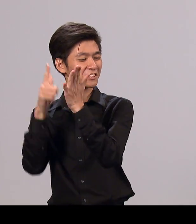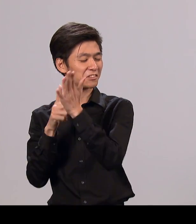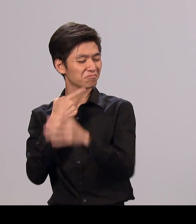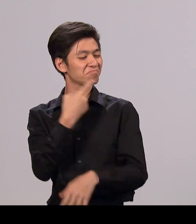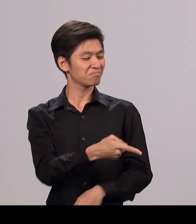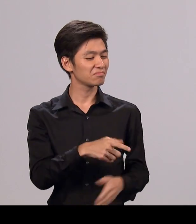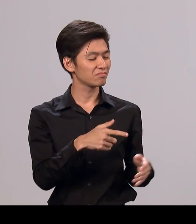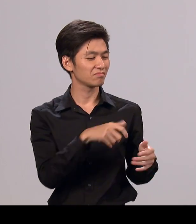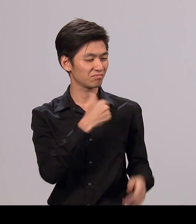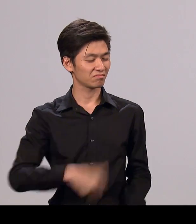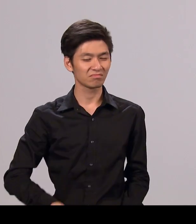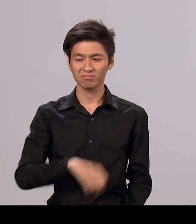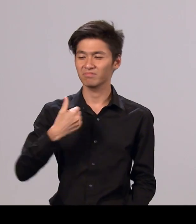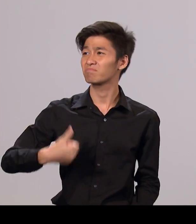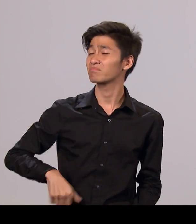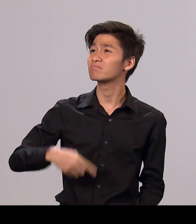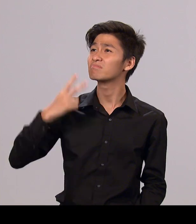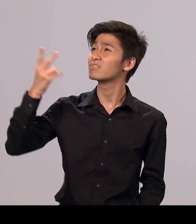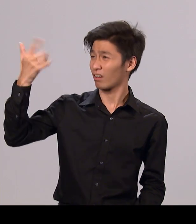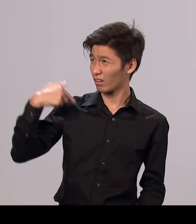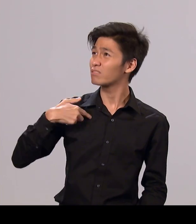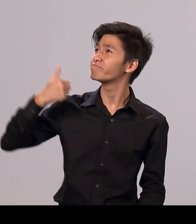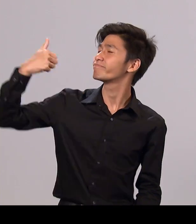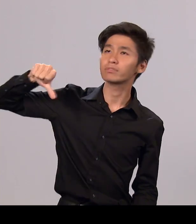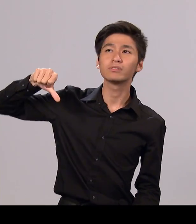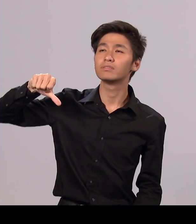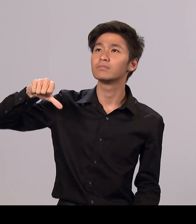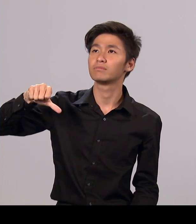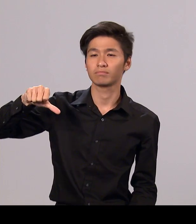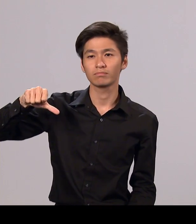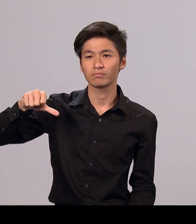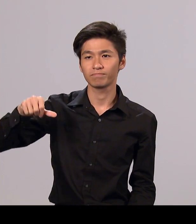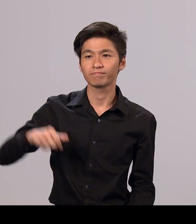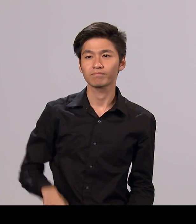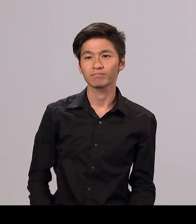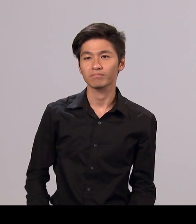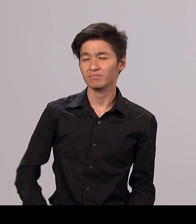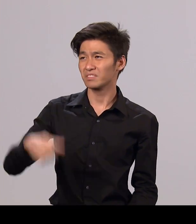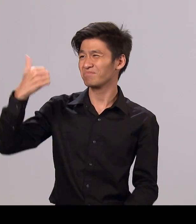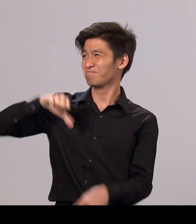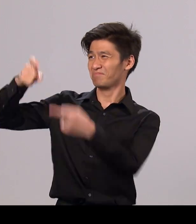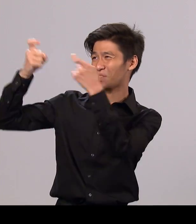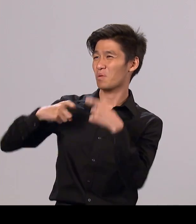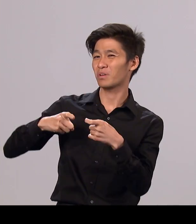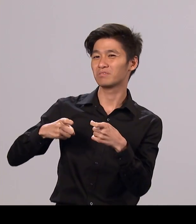China rejected the tribunal's jurisdiction and also categorically rejected the award as null and void.